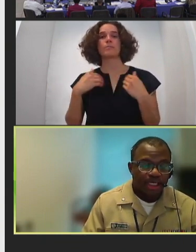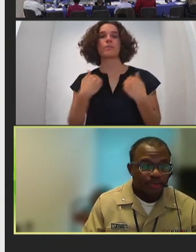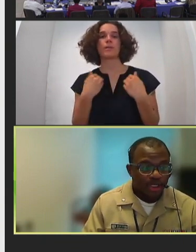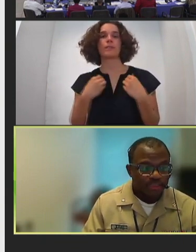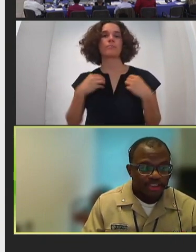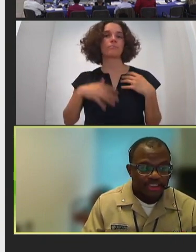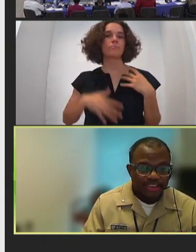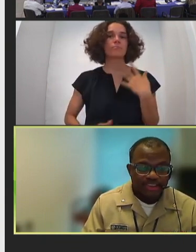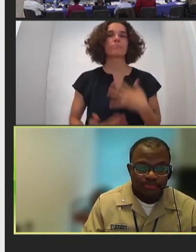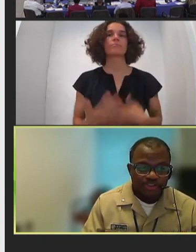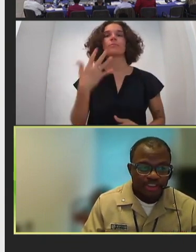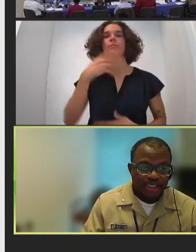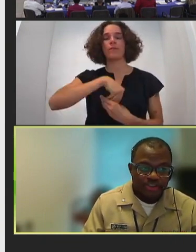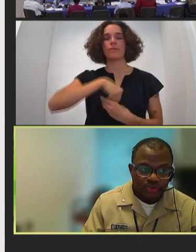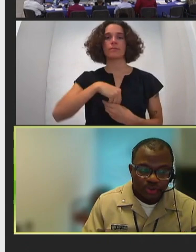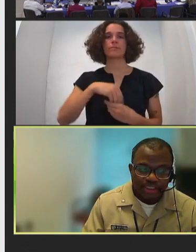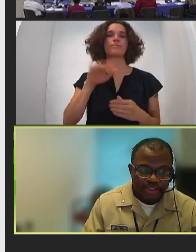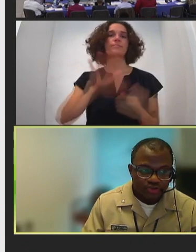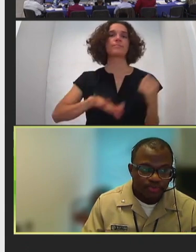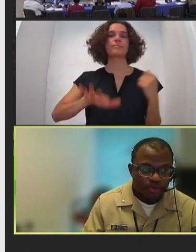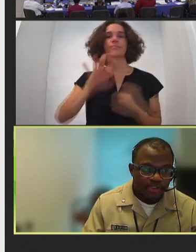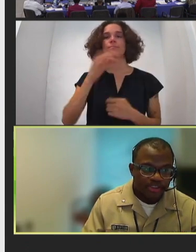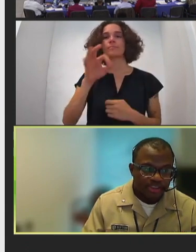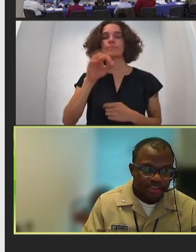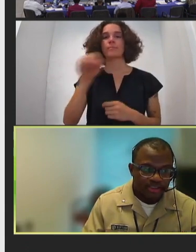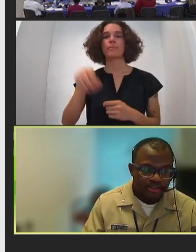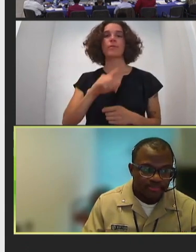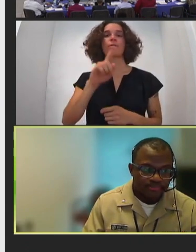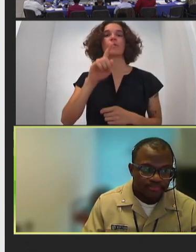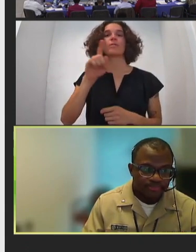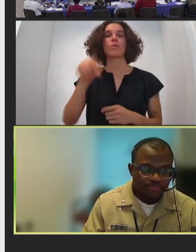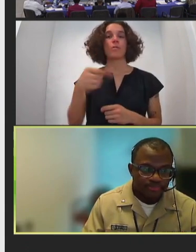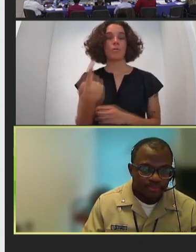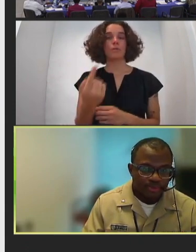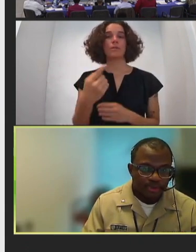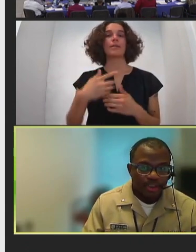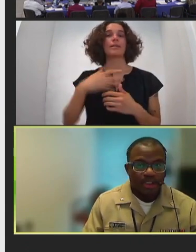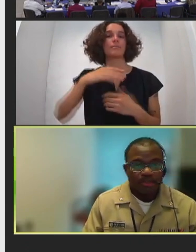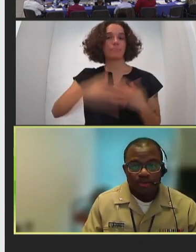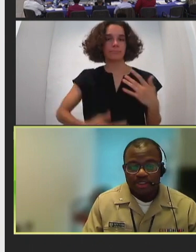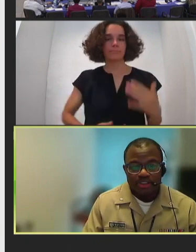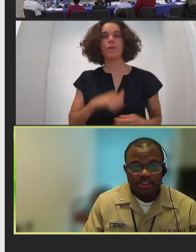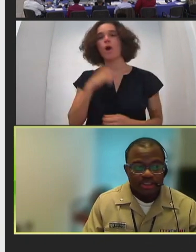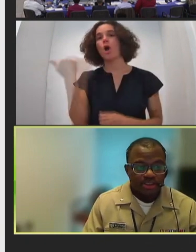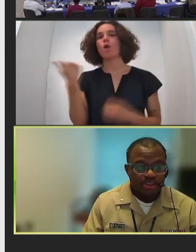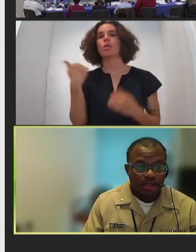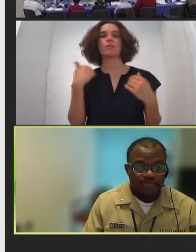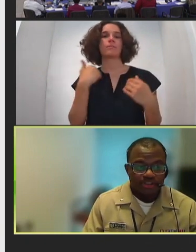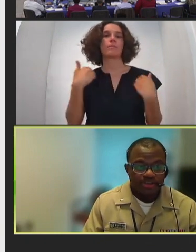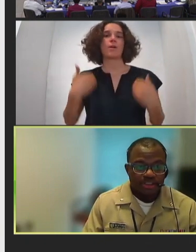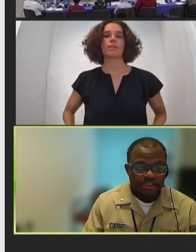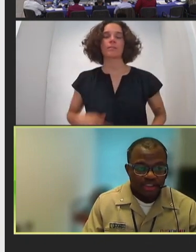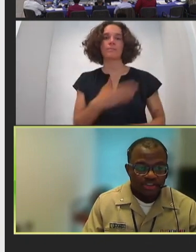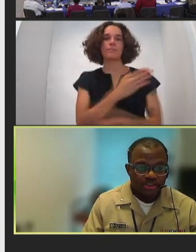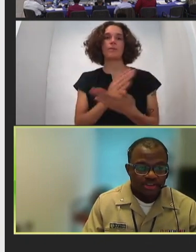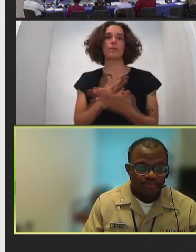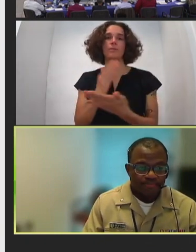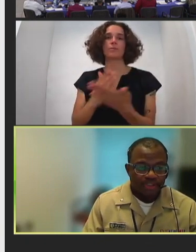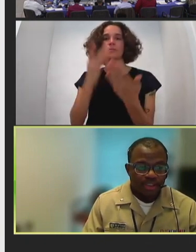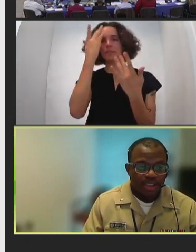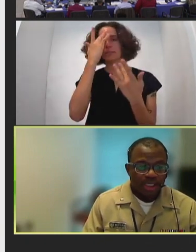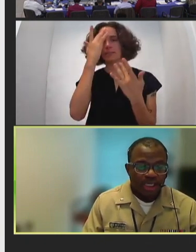approximately 19 percent had solely extrapulmonary disease. Pulmonary disease is often contagious.